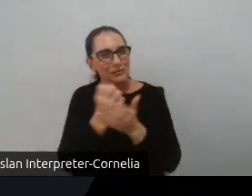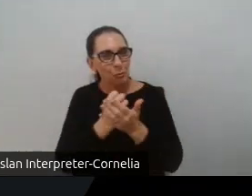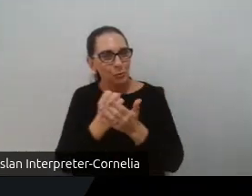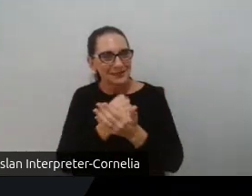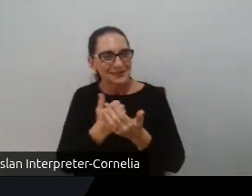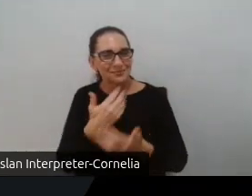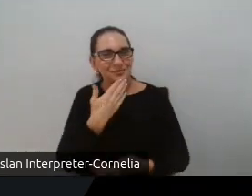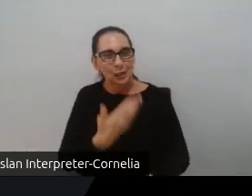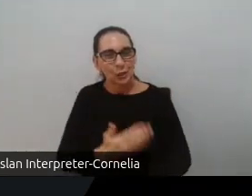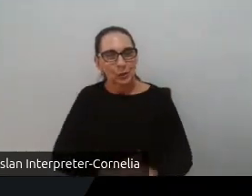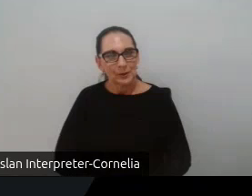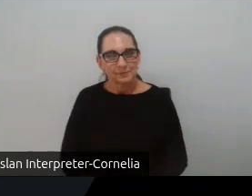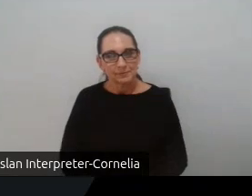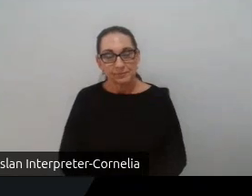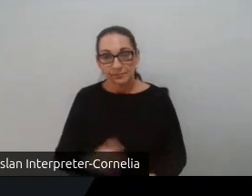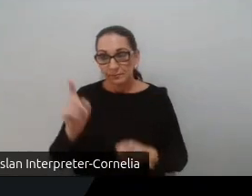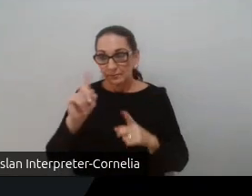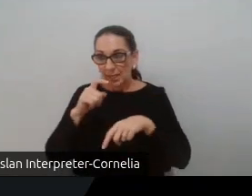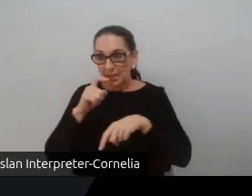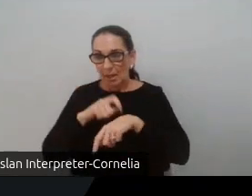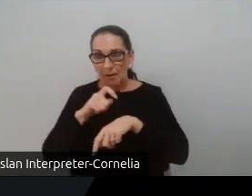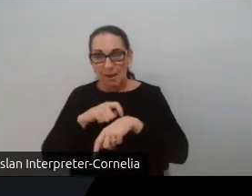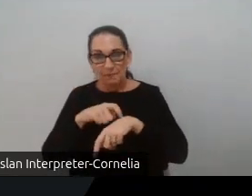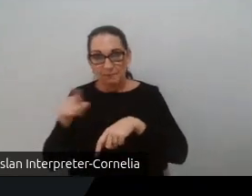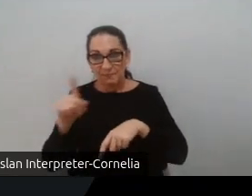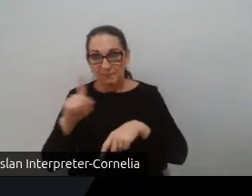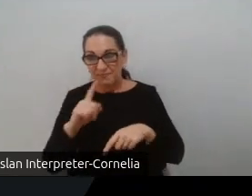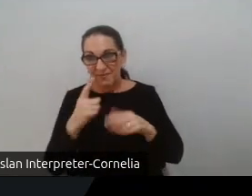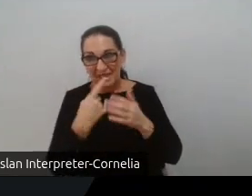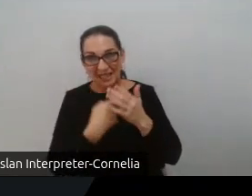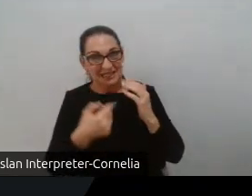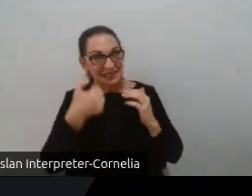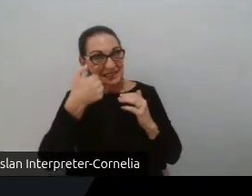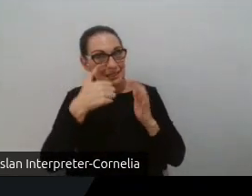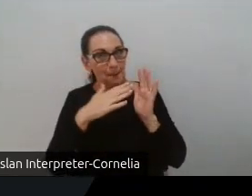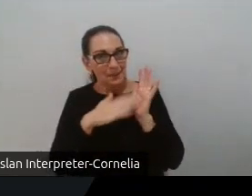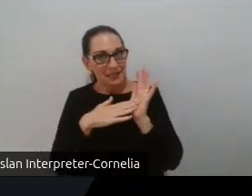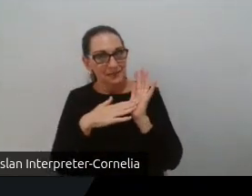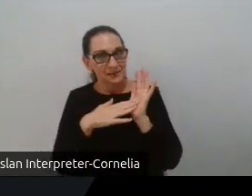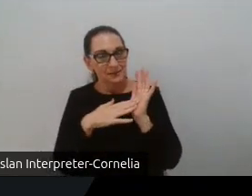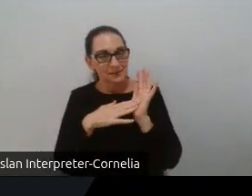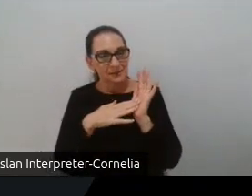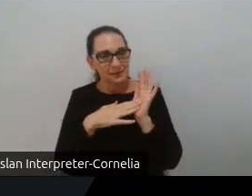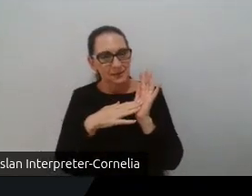How are we for time? We have about six minutes left. Um I'm just seeing what other slides we